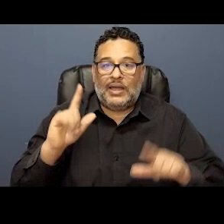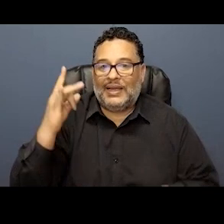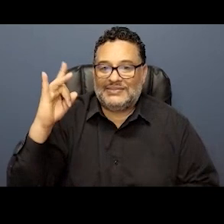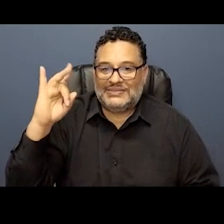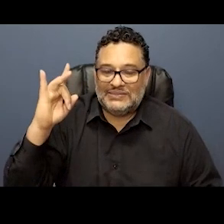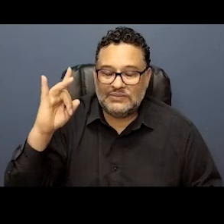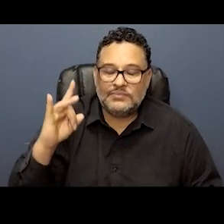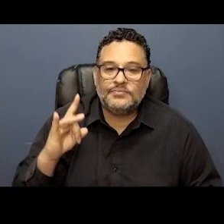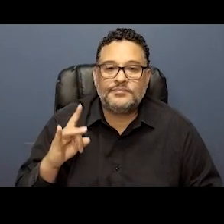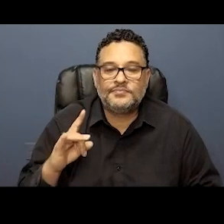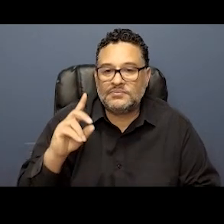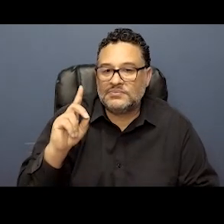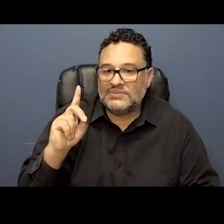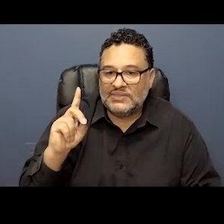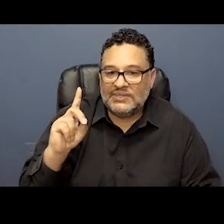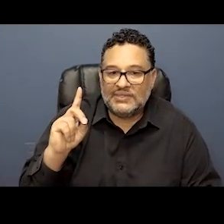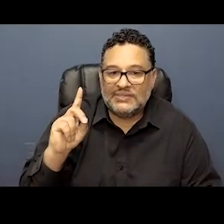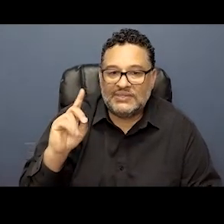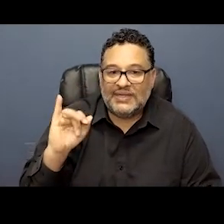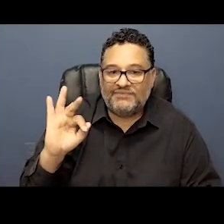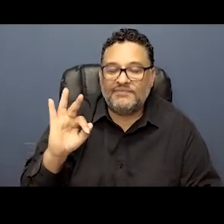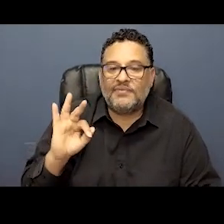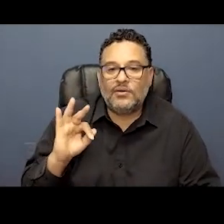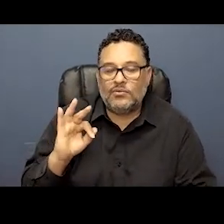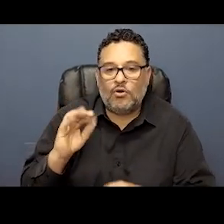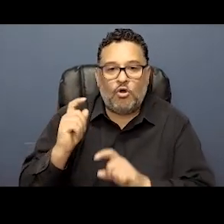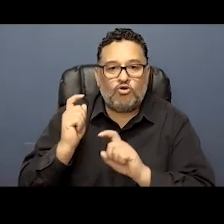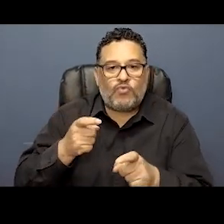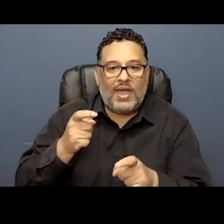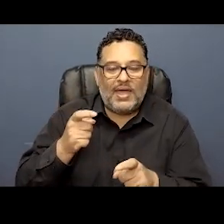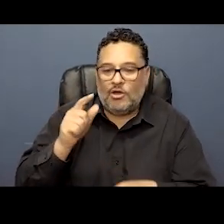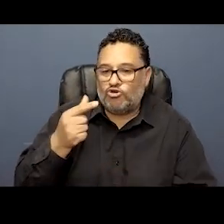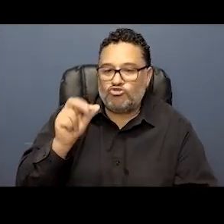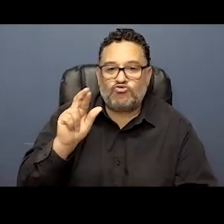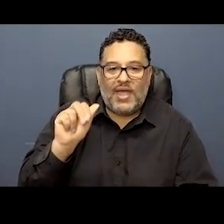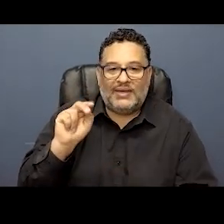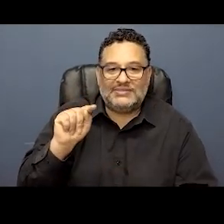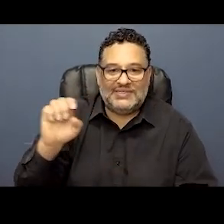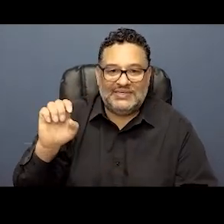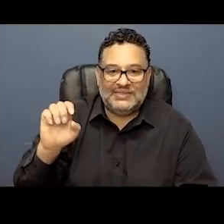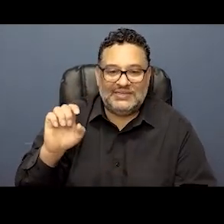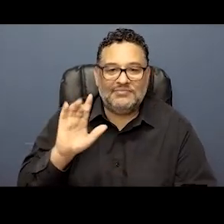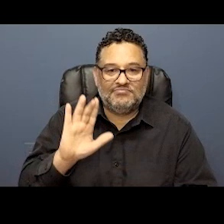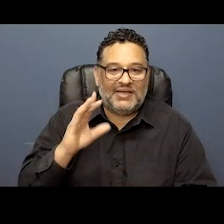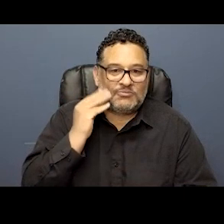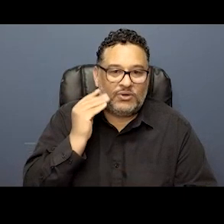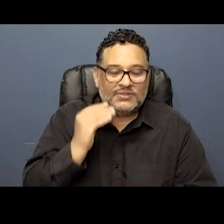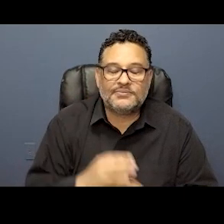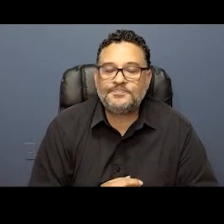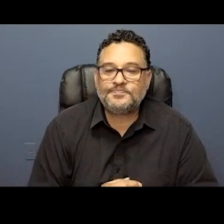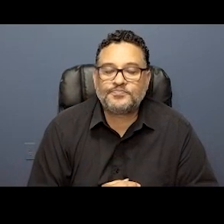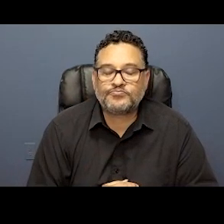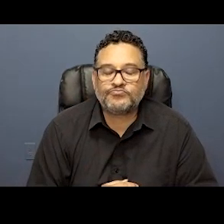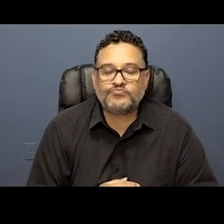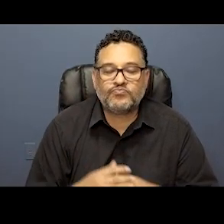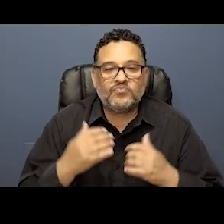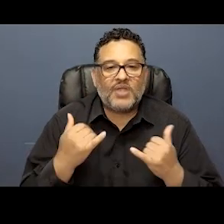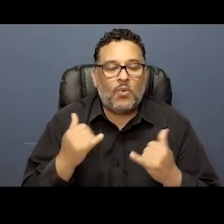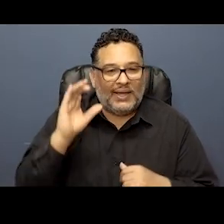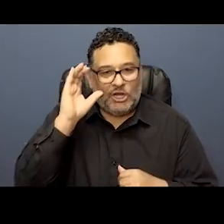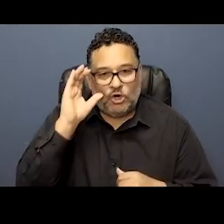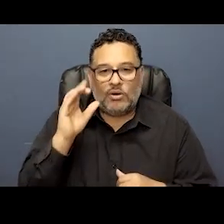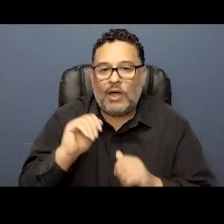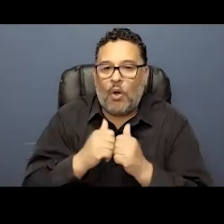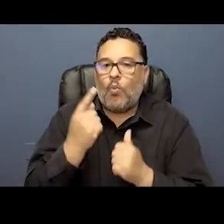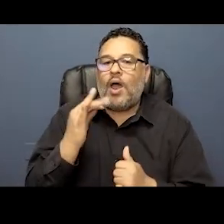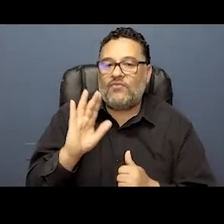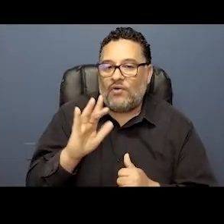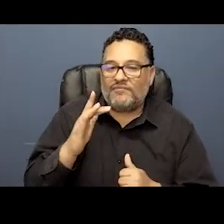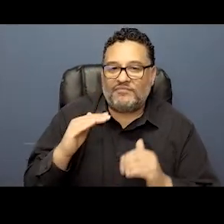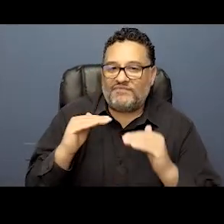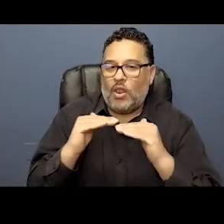[Alex] Slide 18, A DIF Grantee’s Experience. Let’s hear how one of your fellow DIF